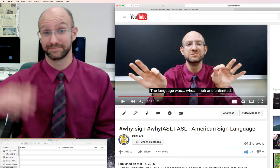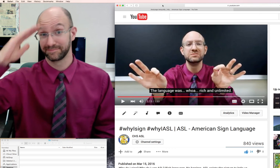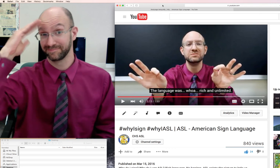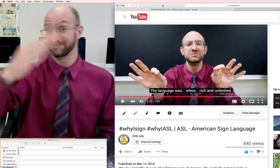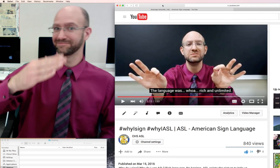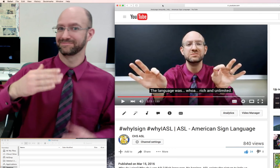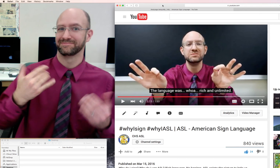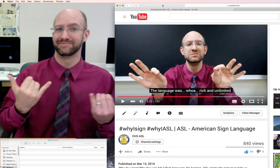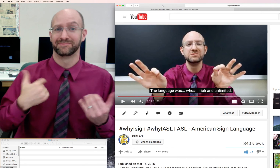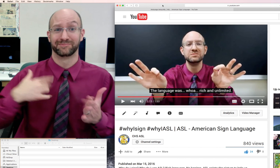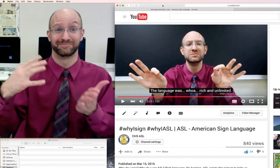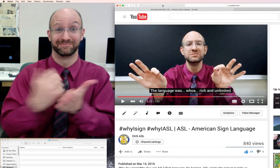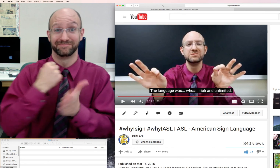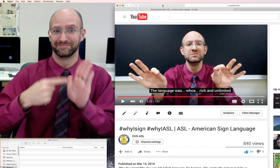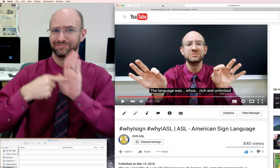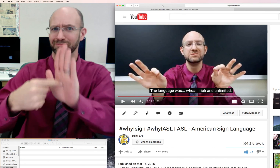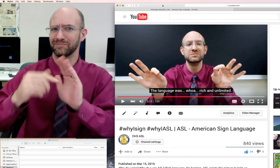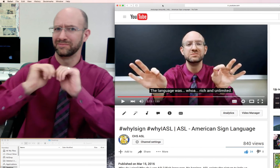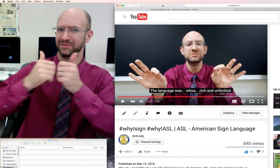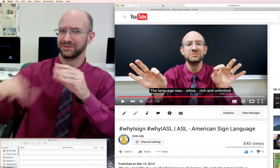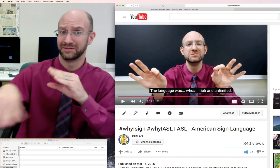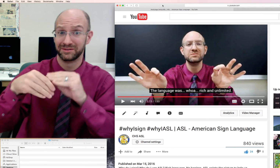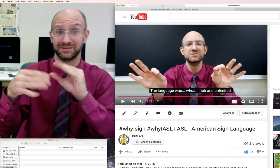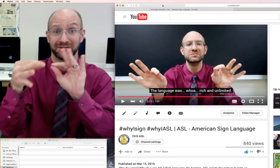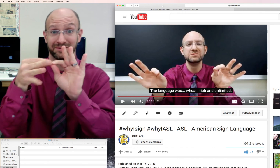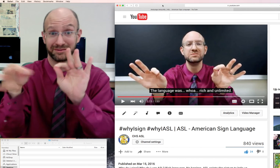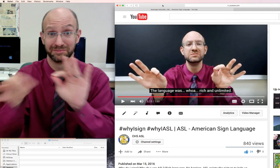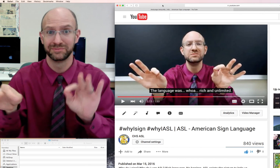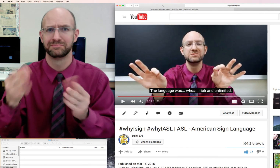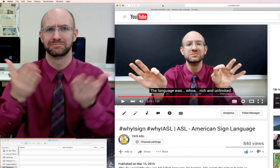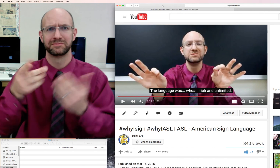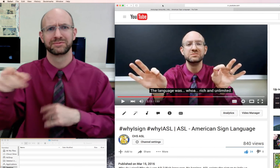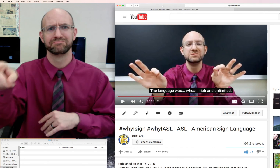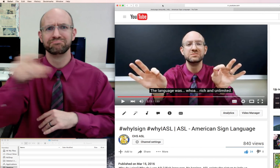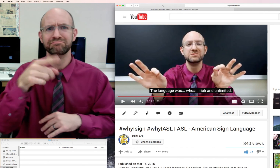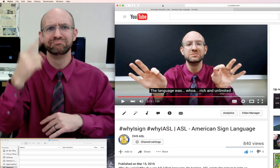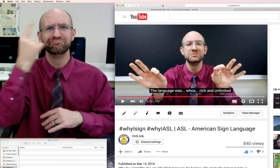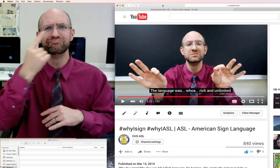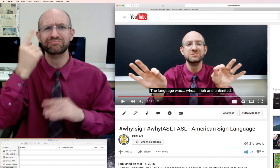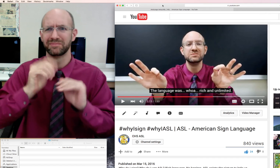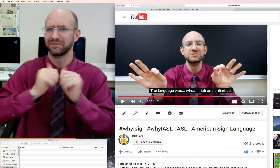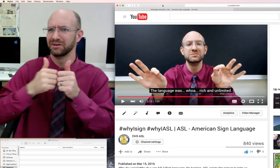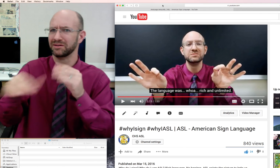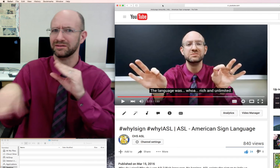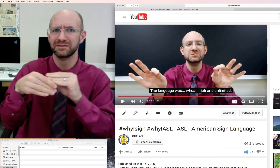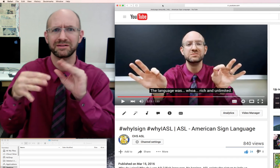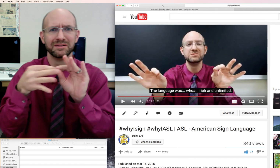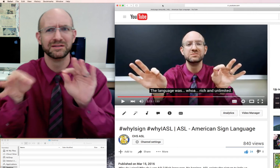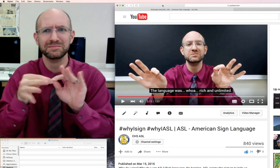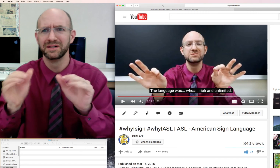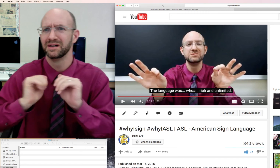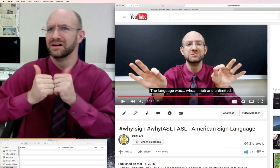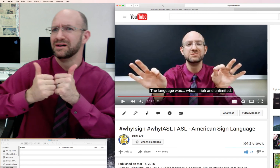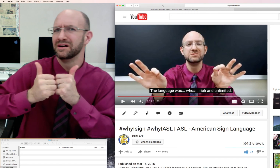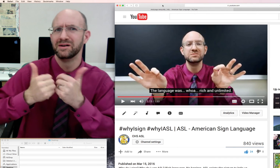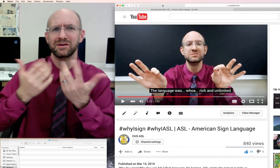Hello! Right now, I'm going to show you how to add captions. Maybe you wondered about how to add captions.